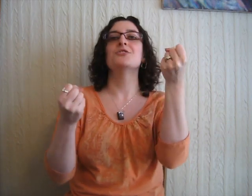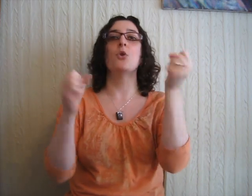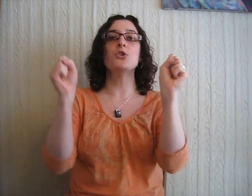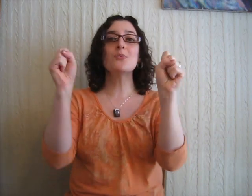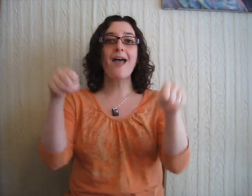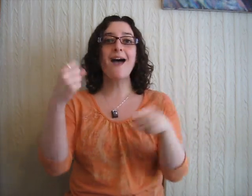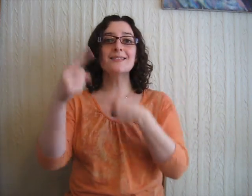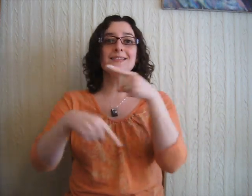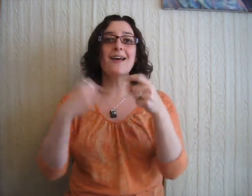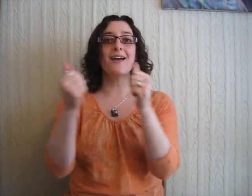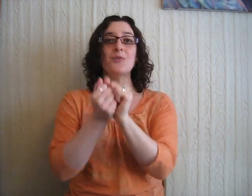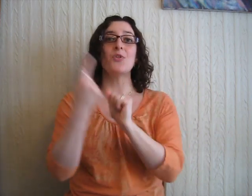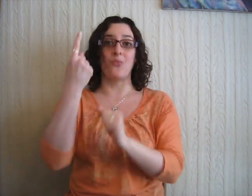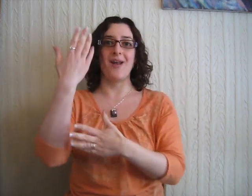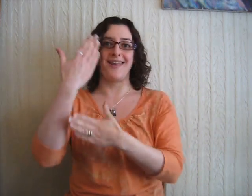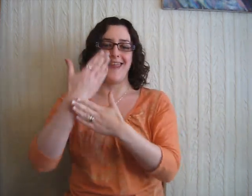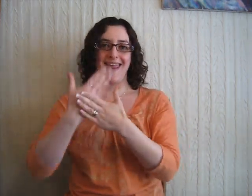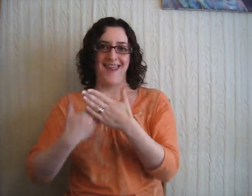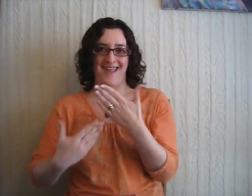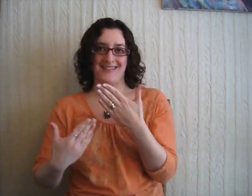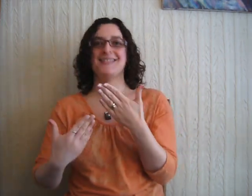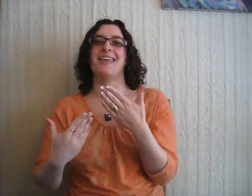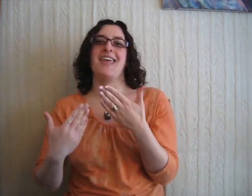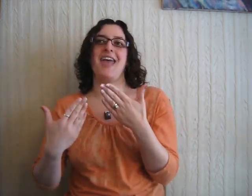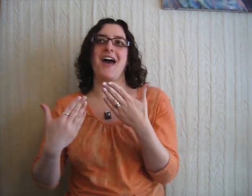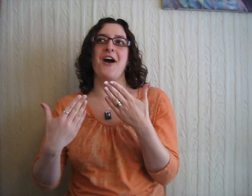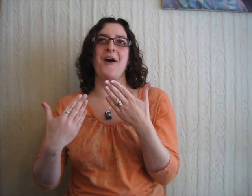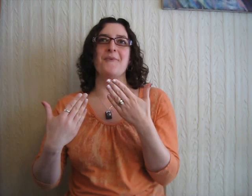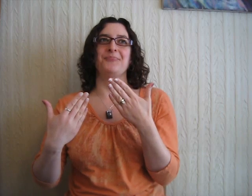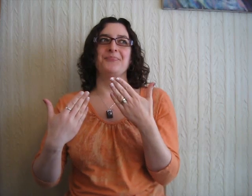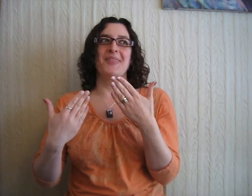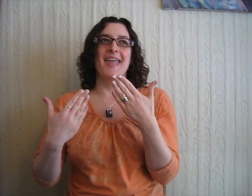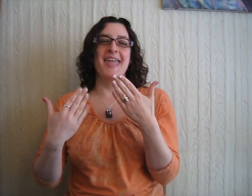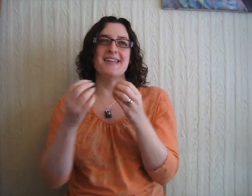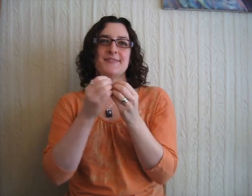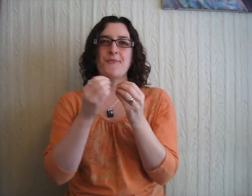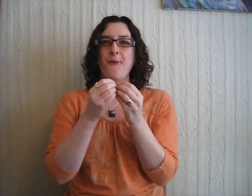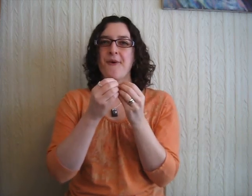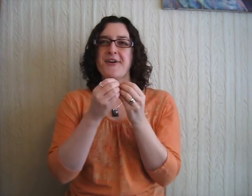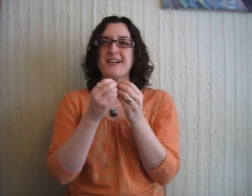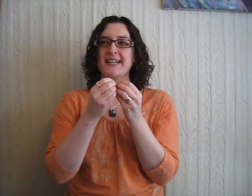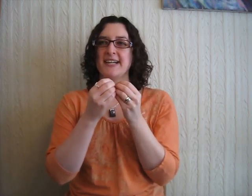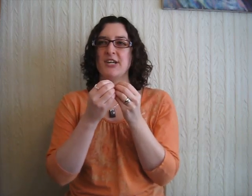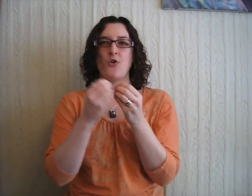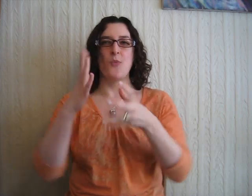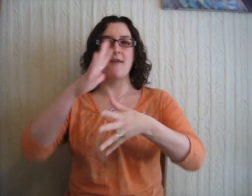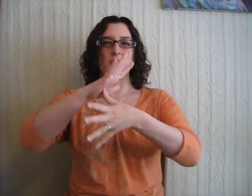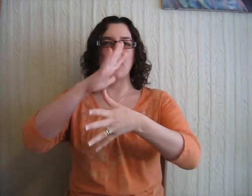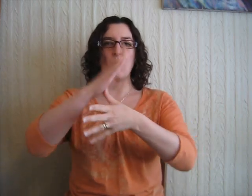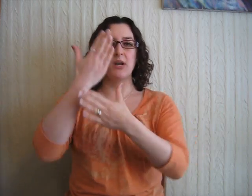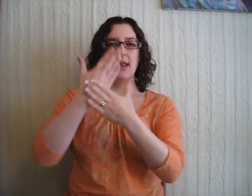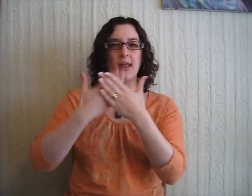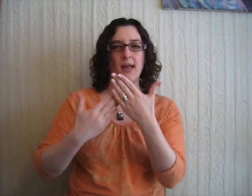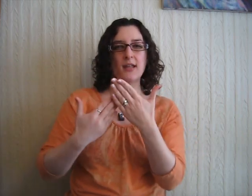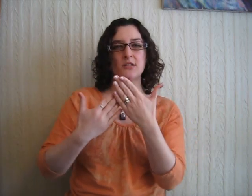So you can sign with one hand Umm, it's more, you know, you have a dominant hand